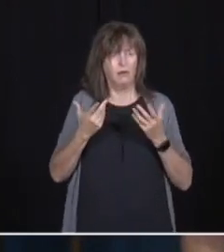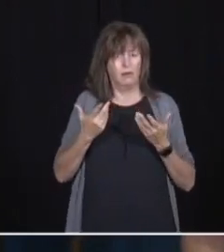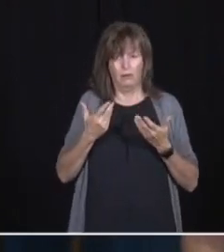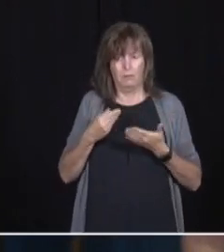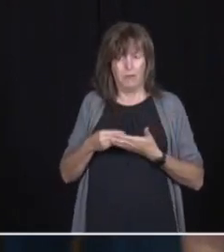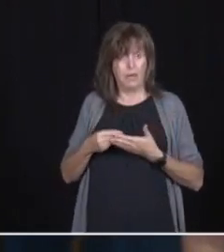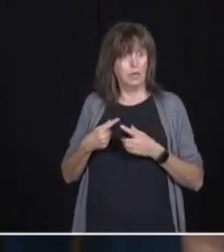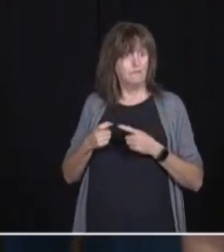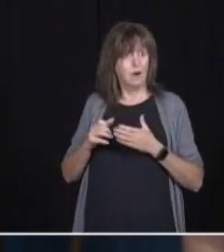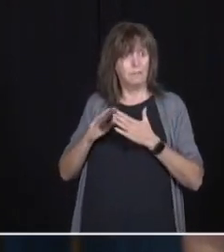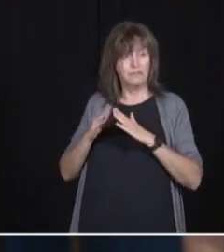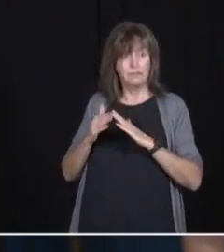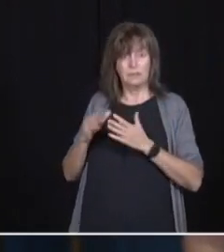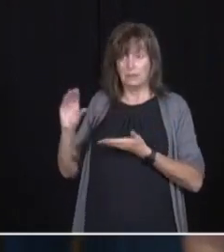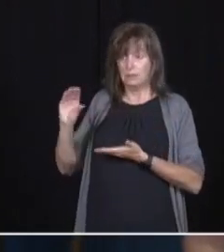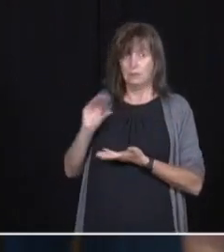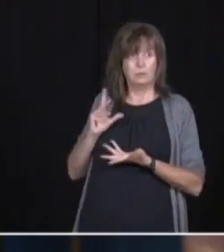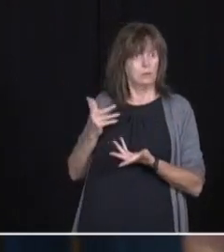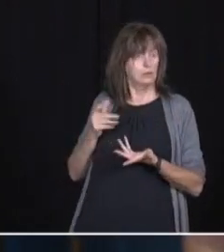has been not flowing consistency which means